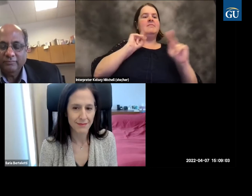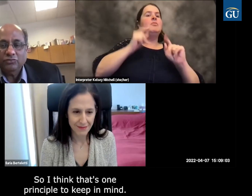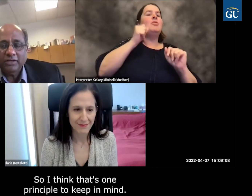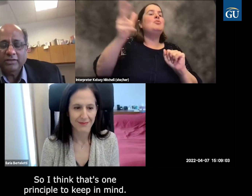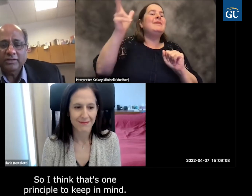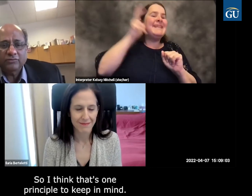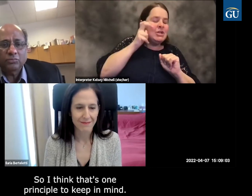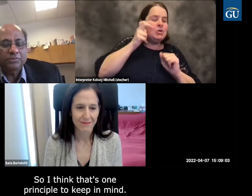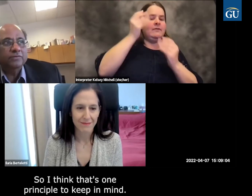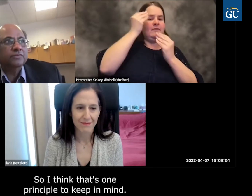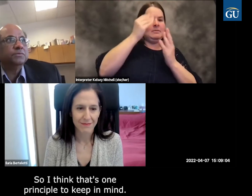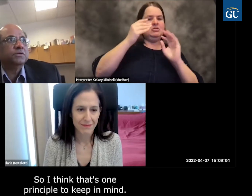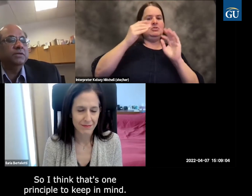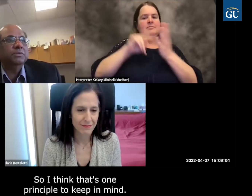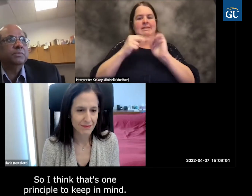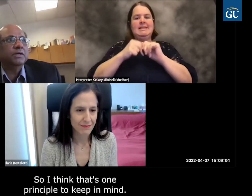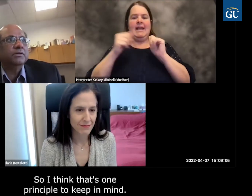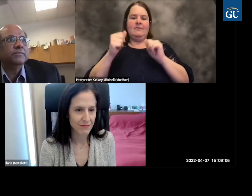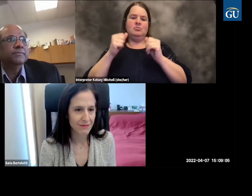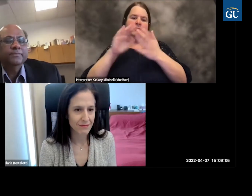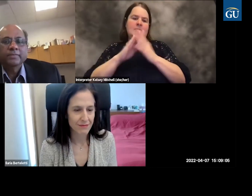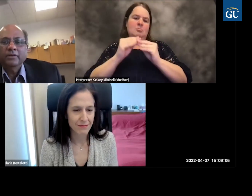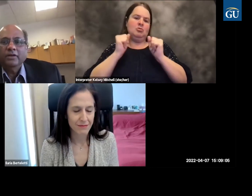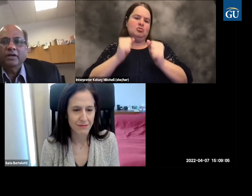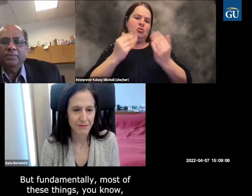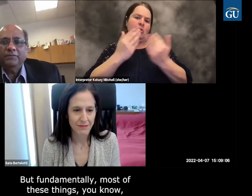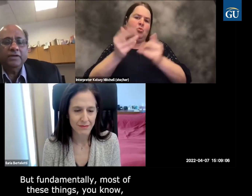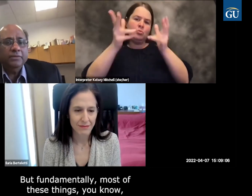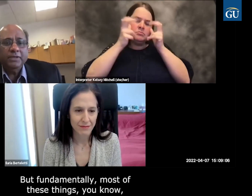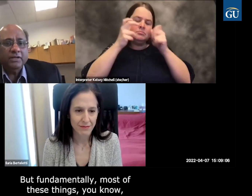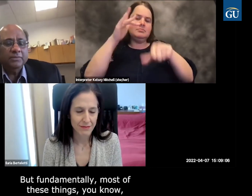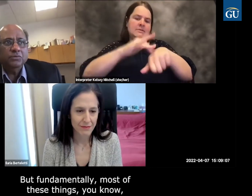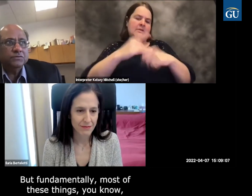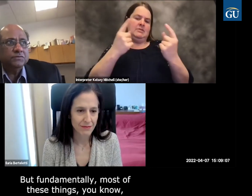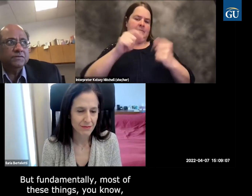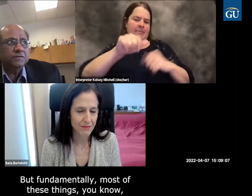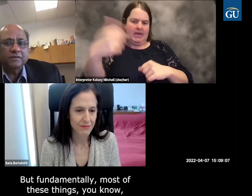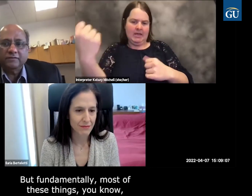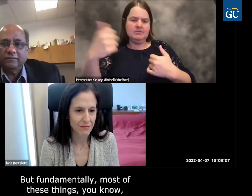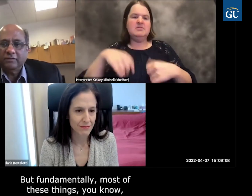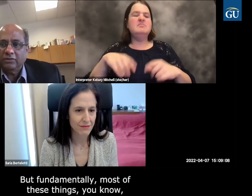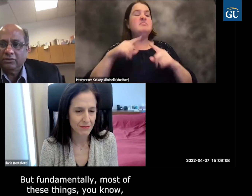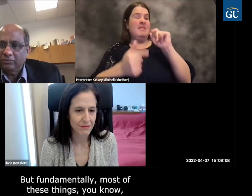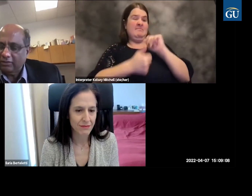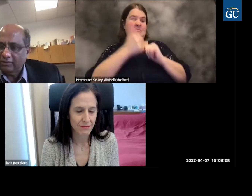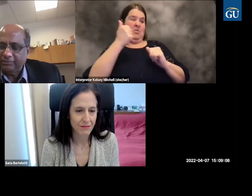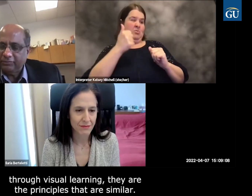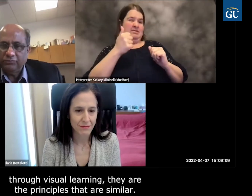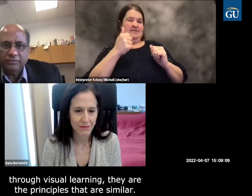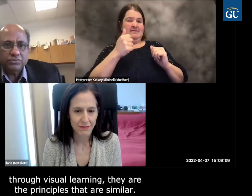so i think that's one principle to keep in mind uh but fundamentally most of these